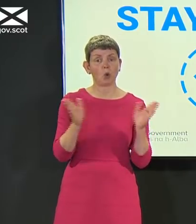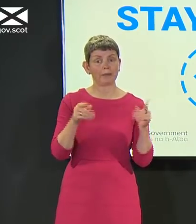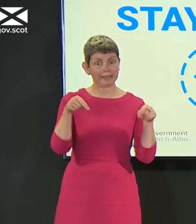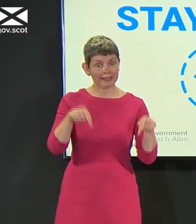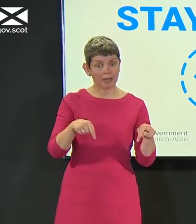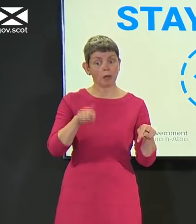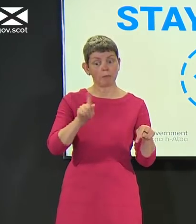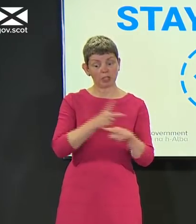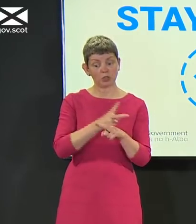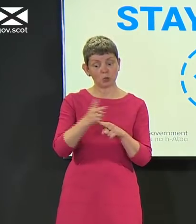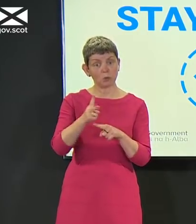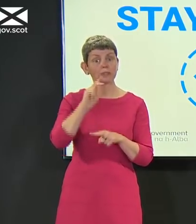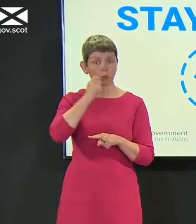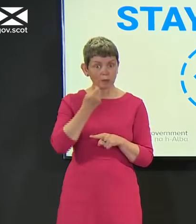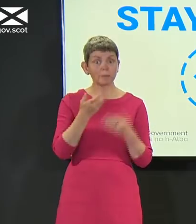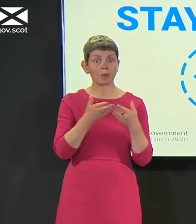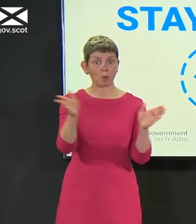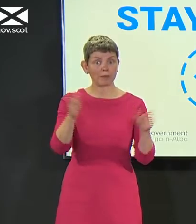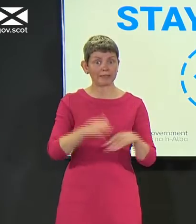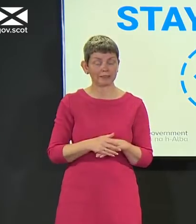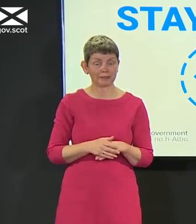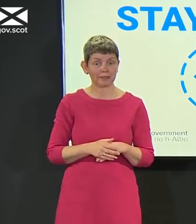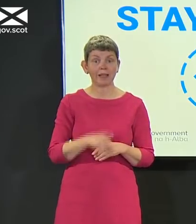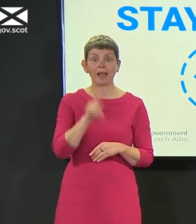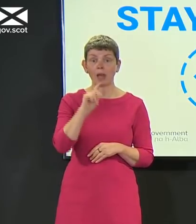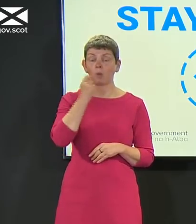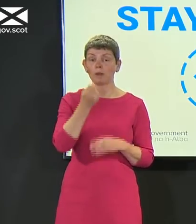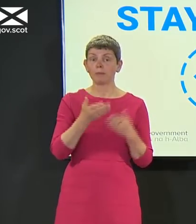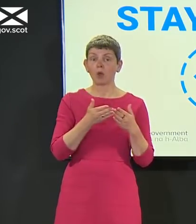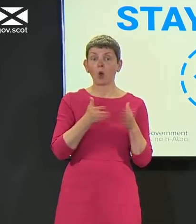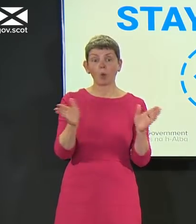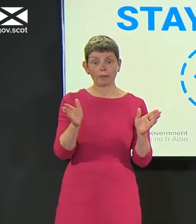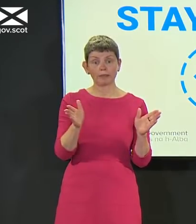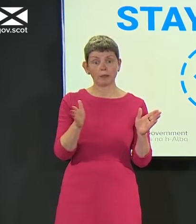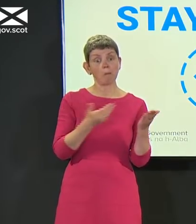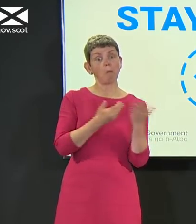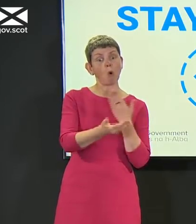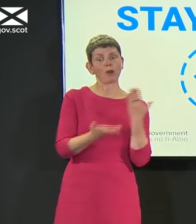from now when they do open they'll be open on a slightly more expansive basis than they are in